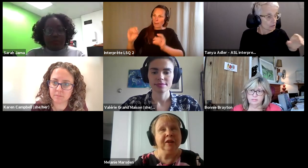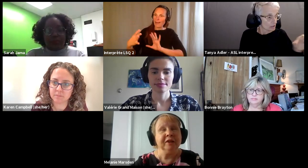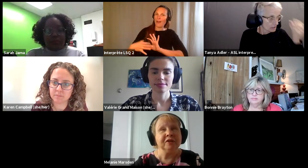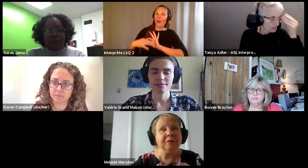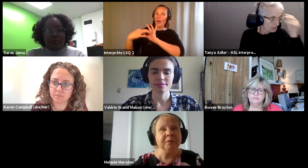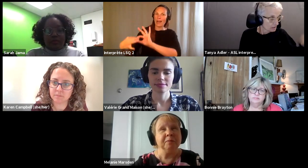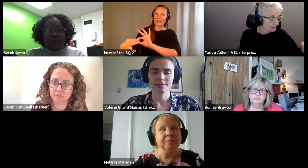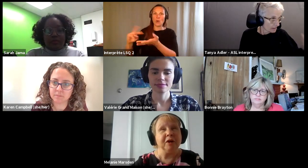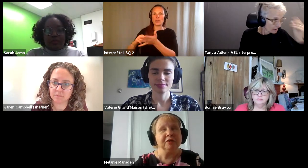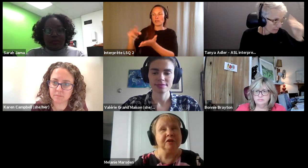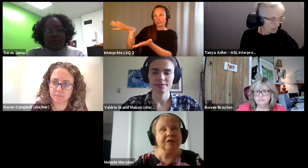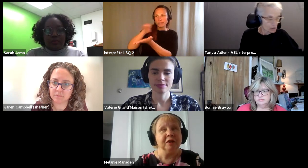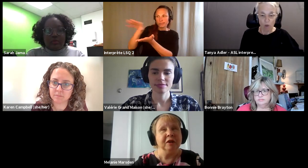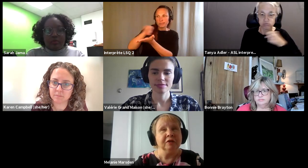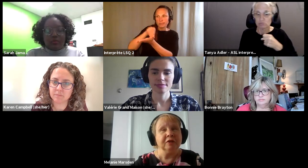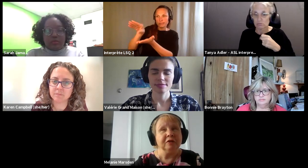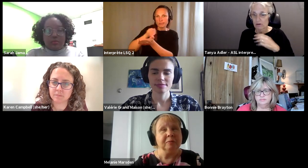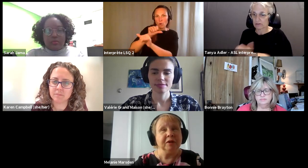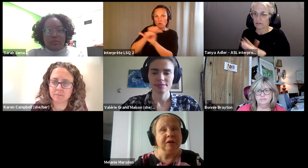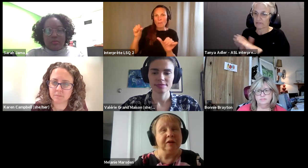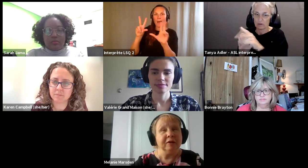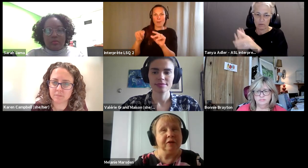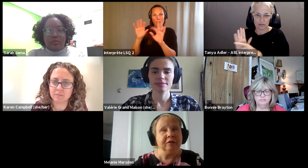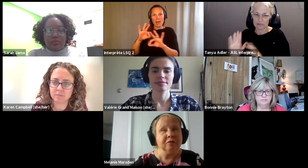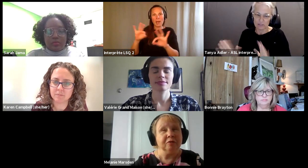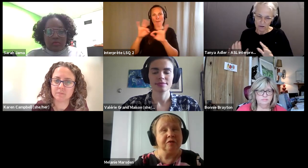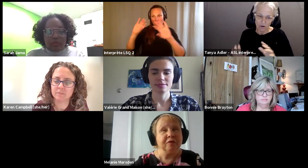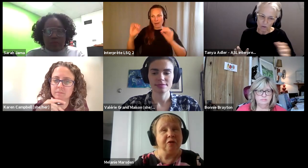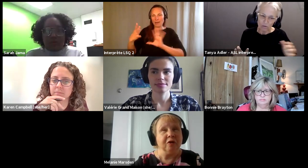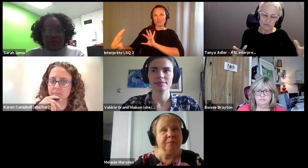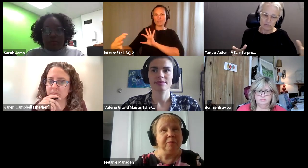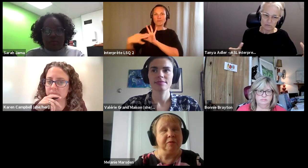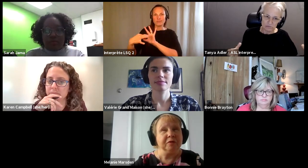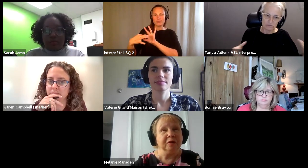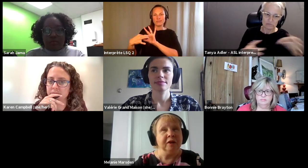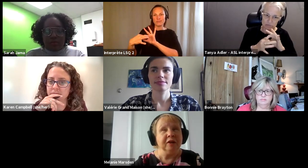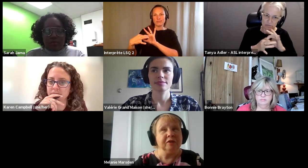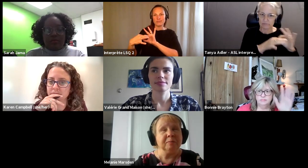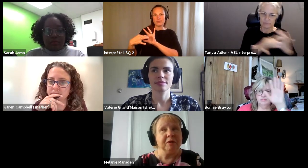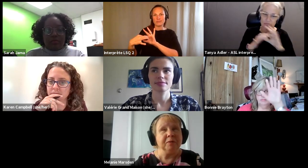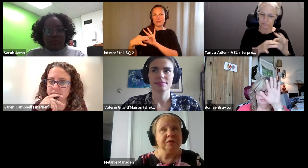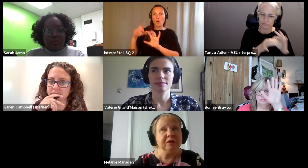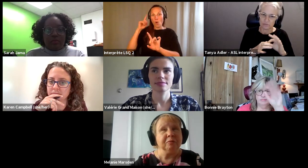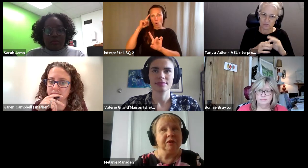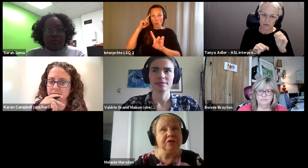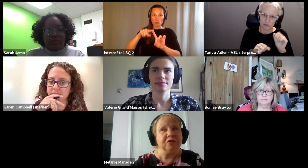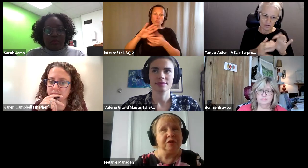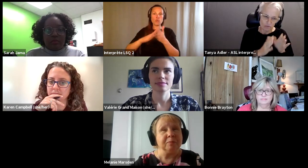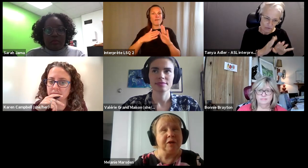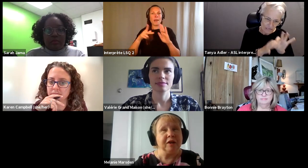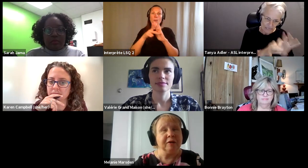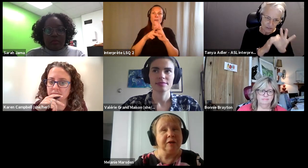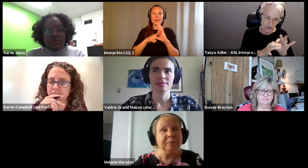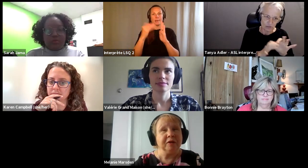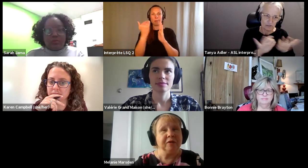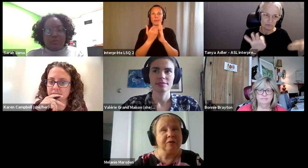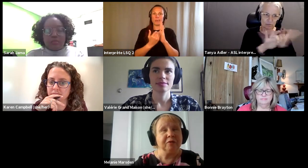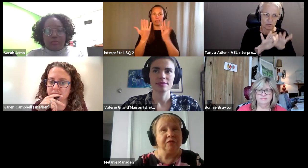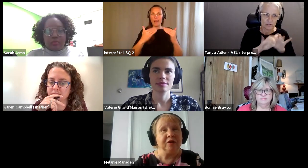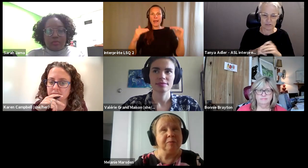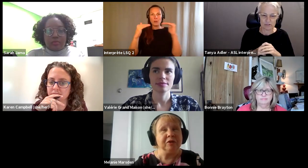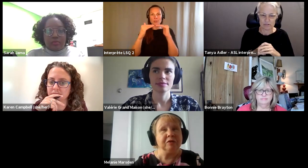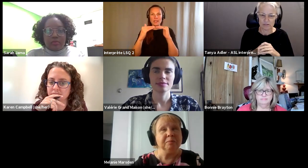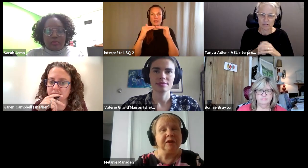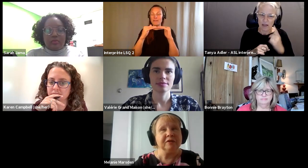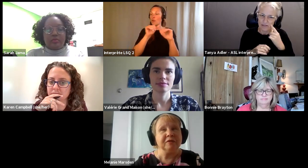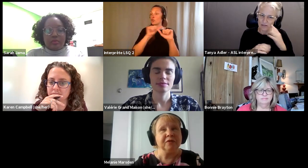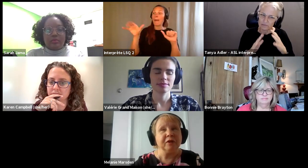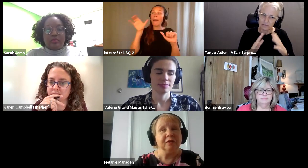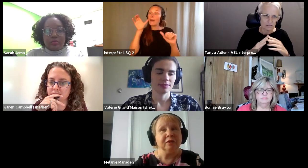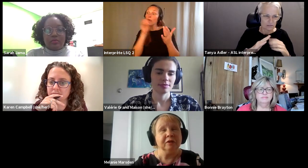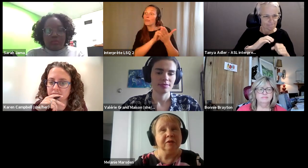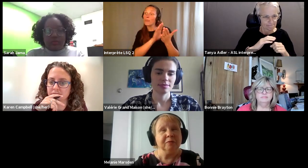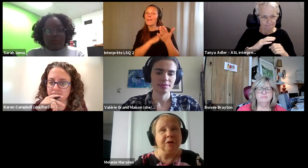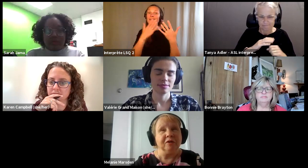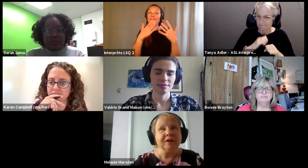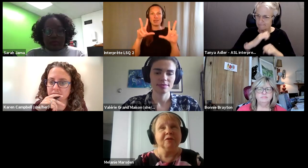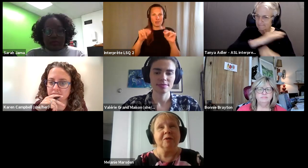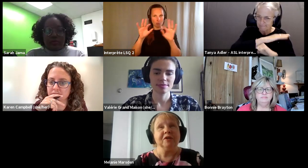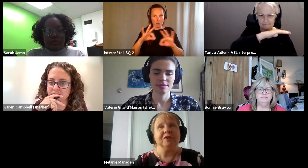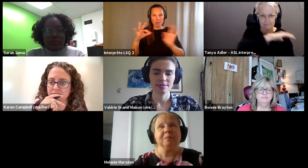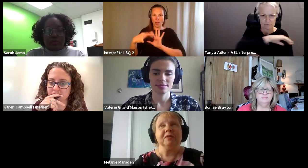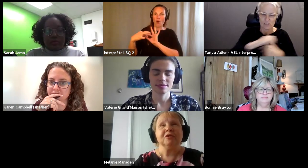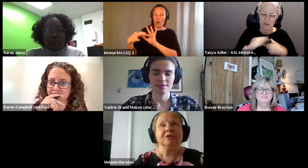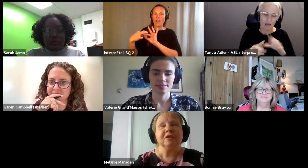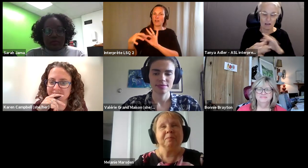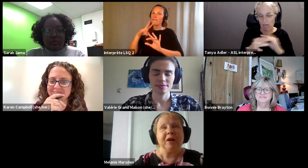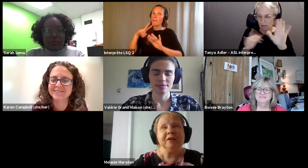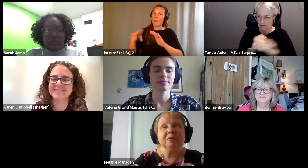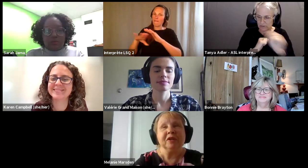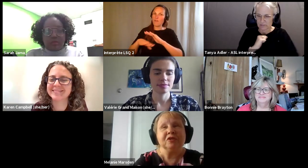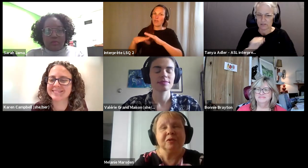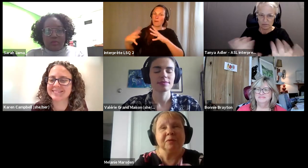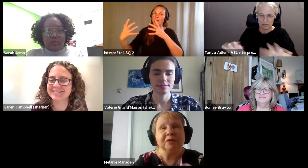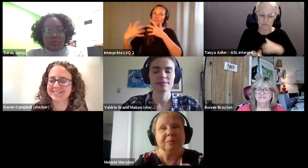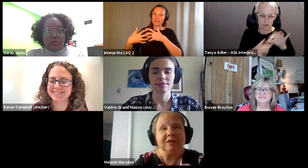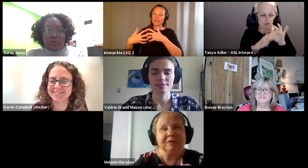Melanie Marsden: letting us help you build policies that are going to be inclusive, for all peoples it's about building the relationship I believe that's really fundamental because of thought, well, I could go on and on, but i'm just going to the relationship building peace.